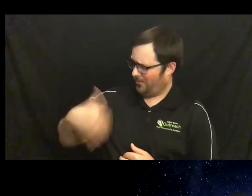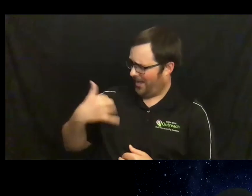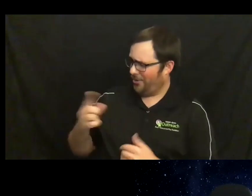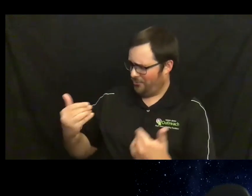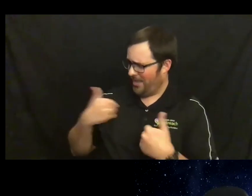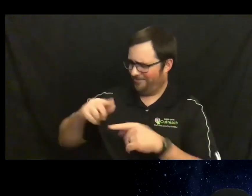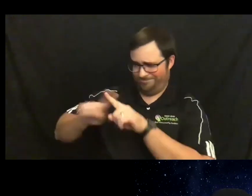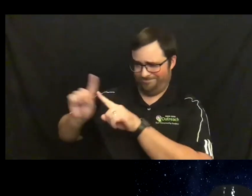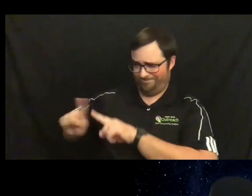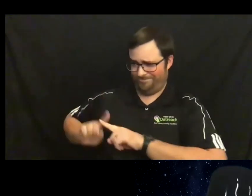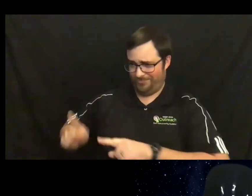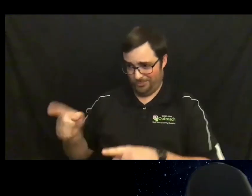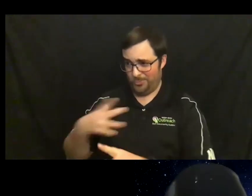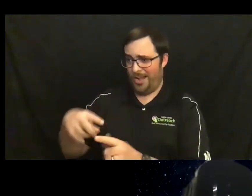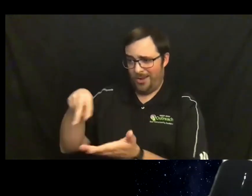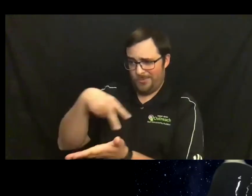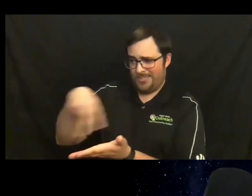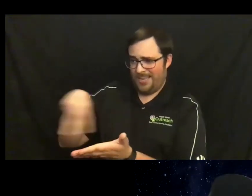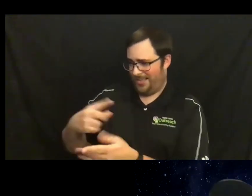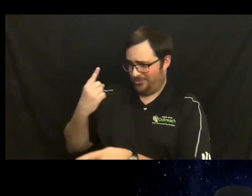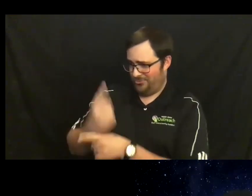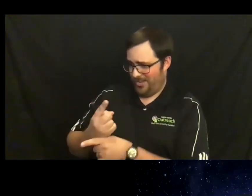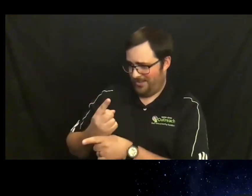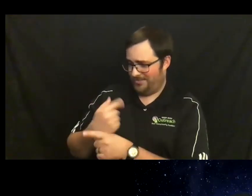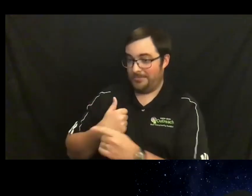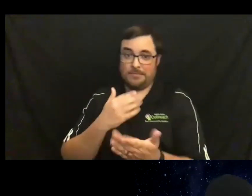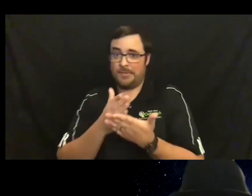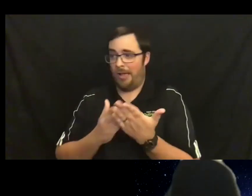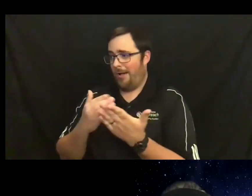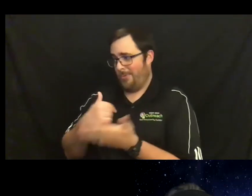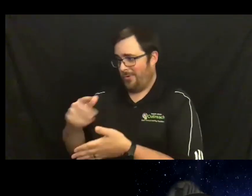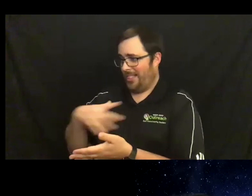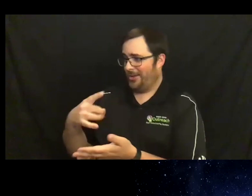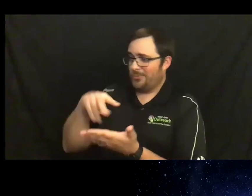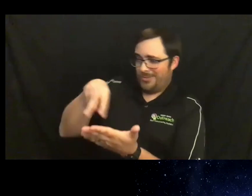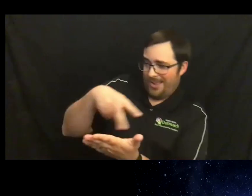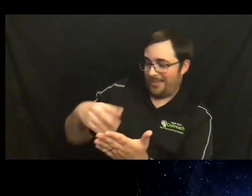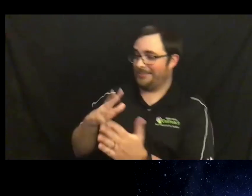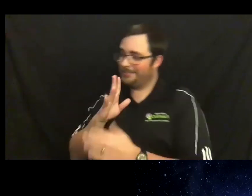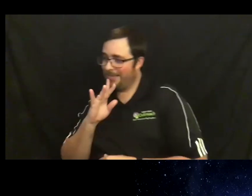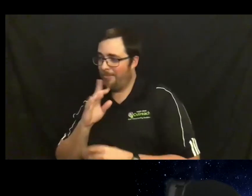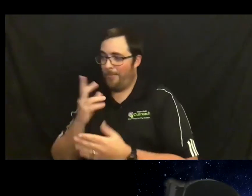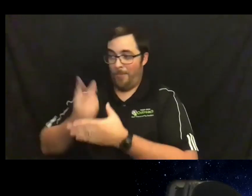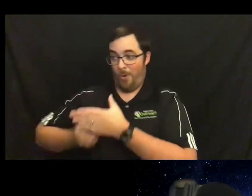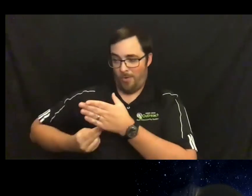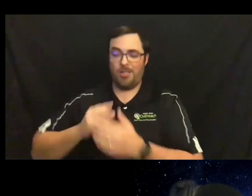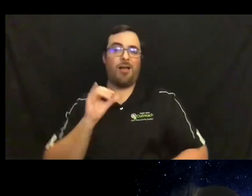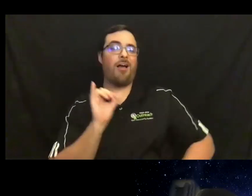that you like to dance to versus dance and sing? Jen: Awesome. Nick: Yeah.